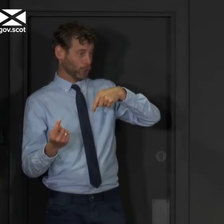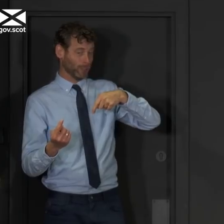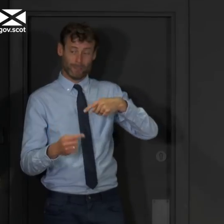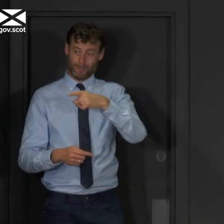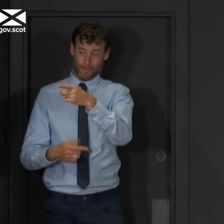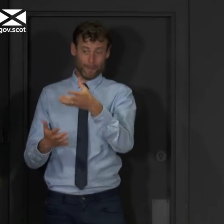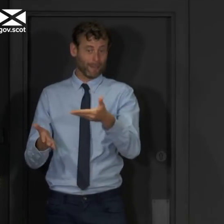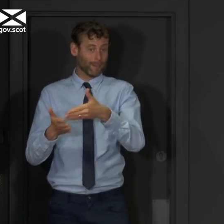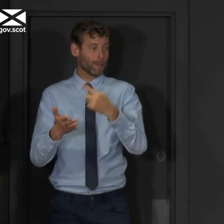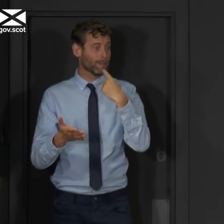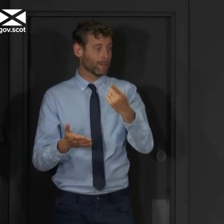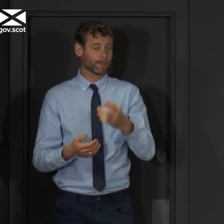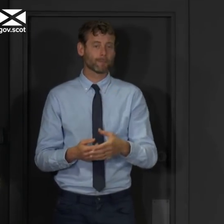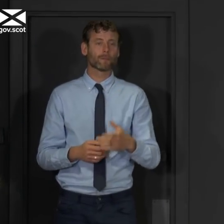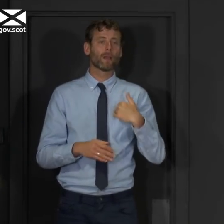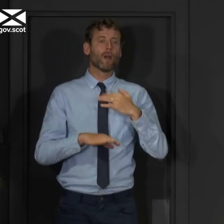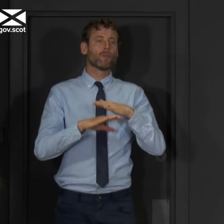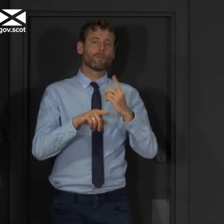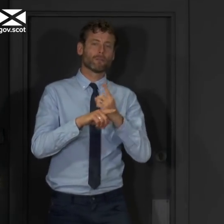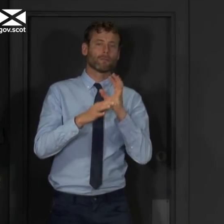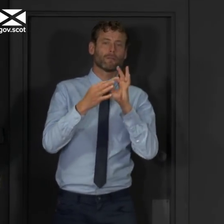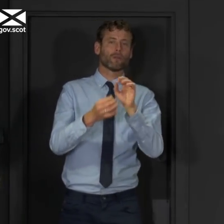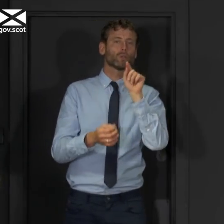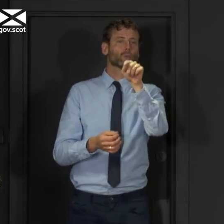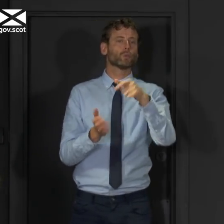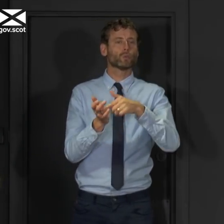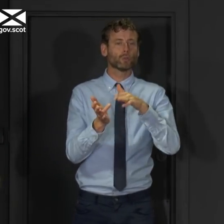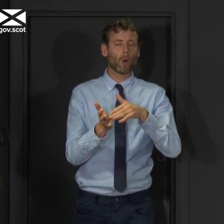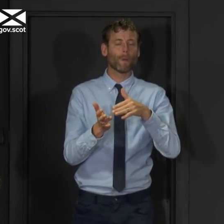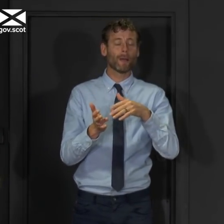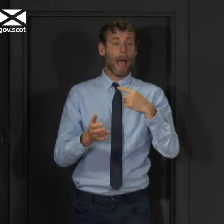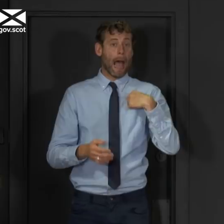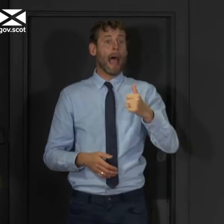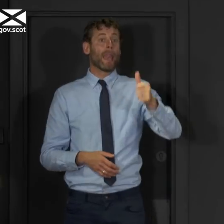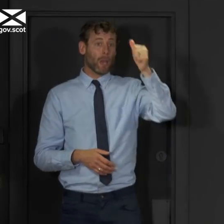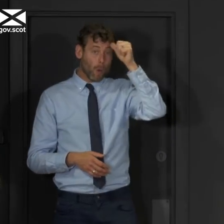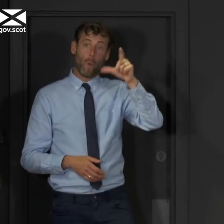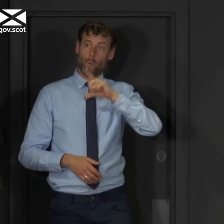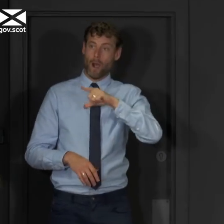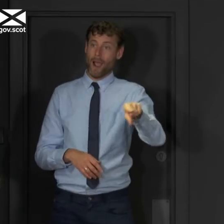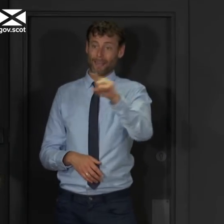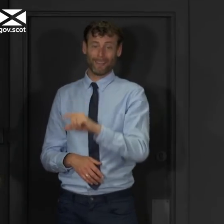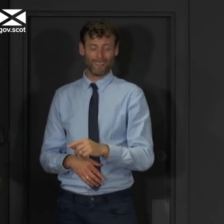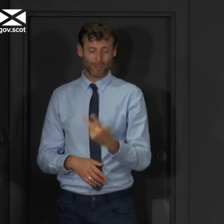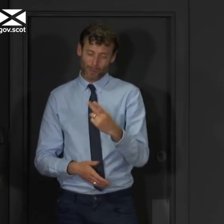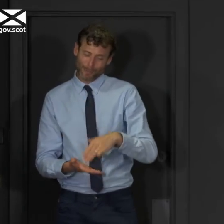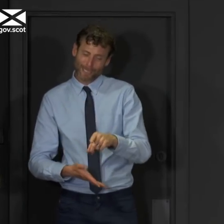I, and this is not the comment directed at Tom or Andrew or any individual. I know why people are making this argument. Because everybody desperately wants to see businesses operational